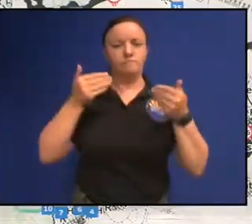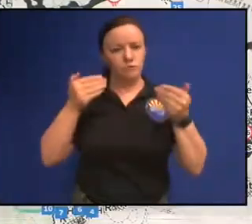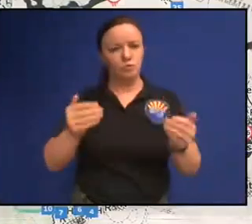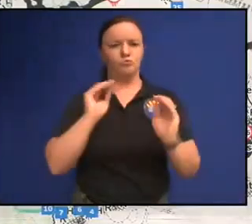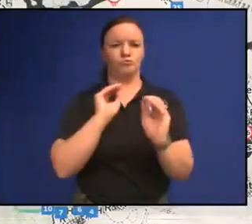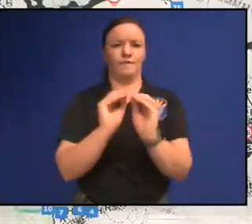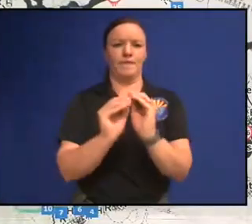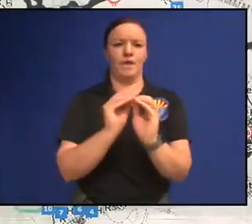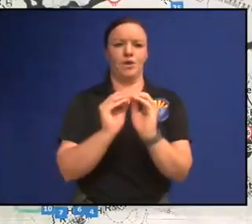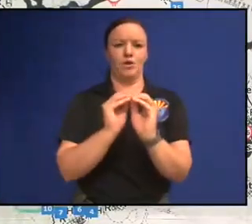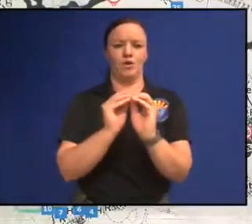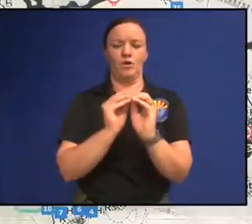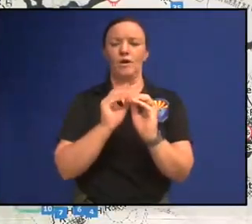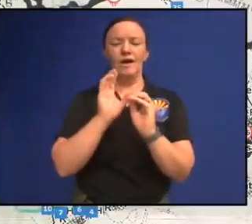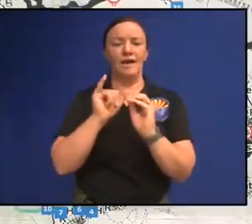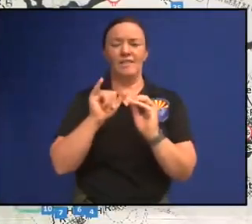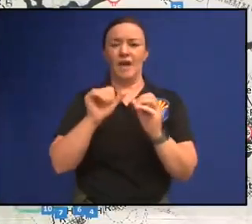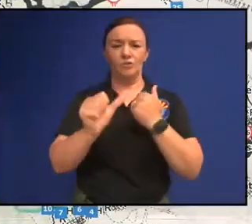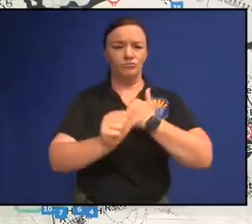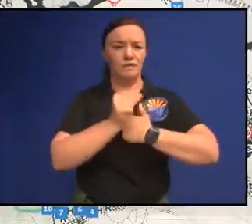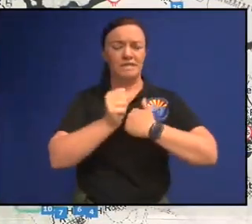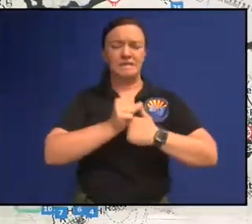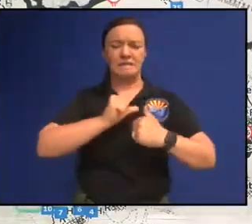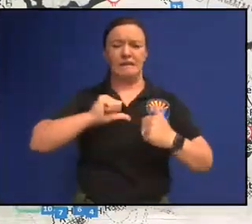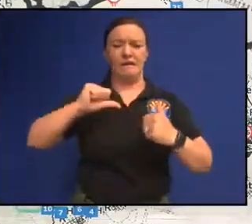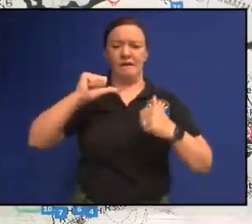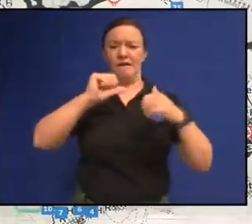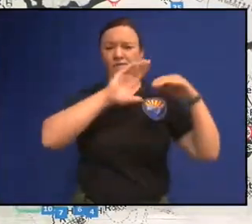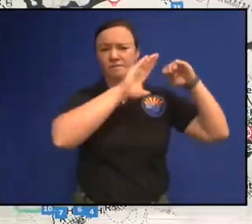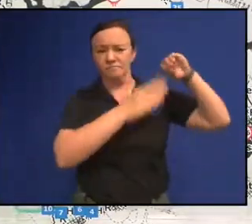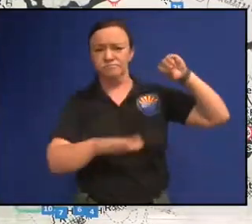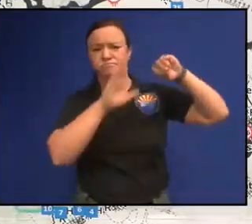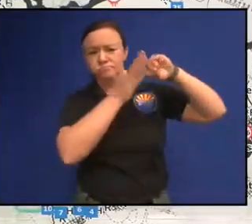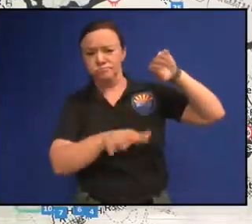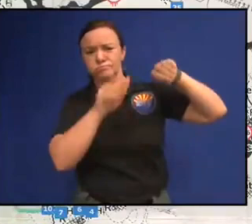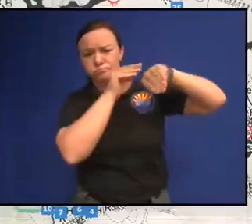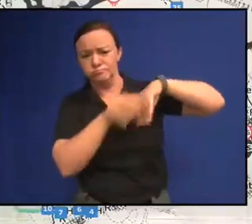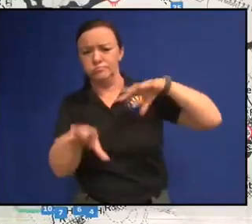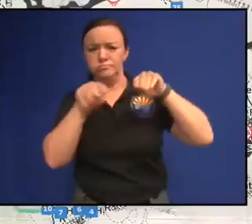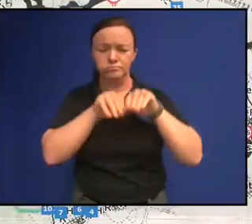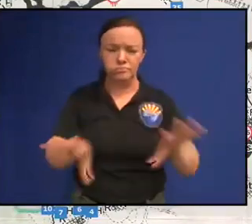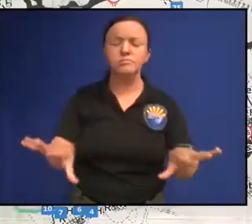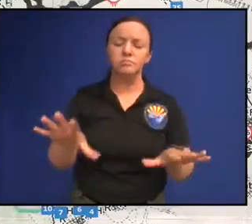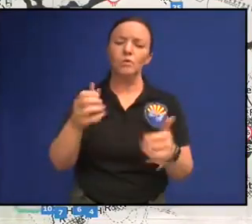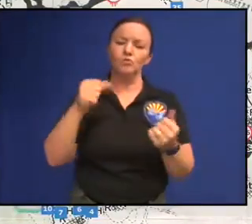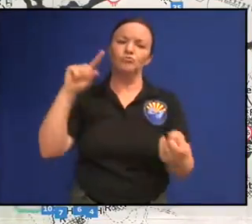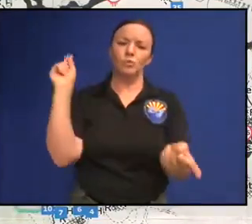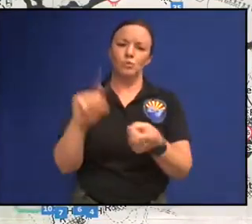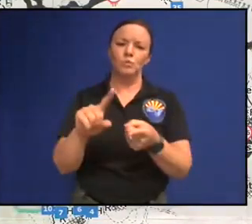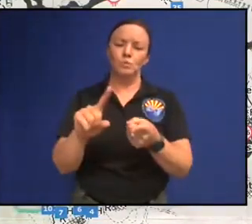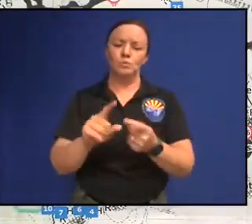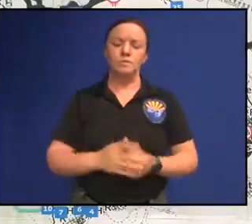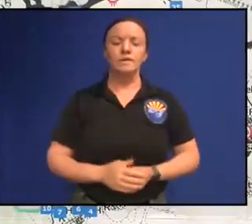THAT. SO WITH THAT, I APPRECIATE EVERYONE TUNING IN AND WATCHING.